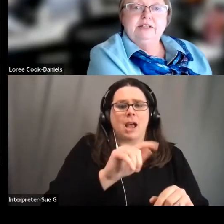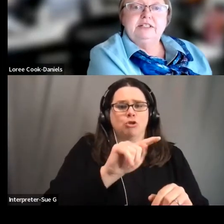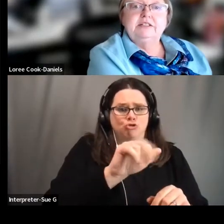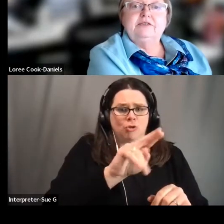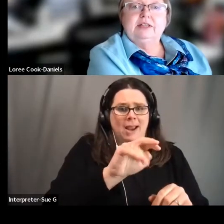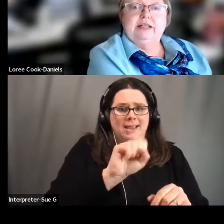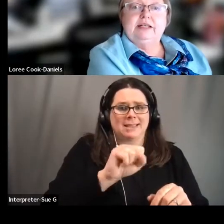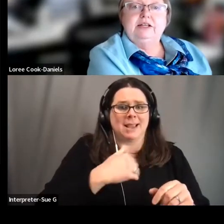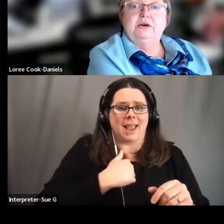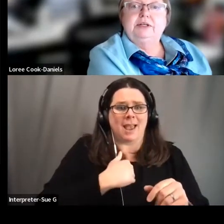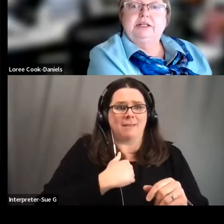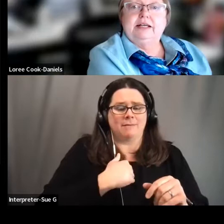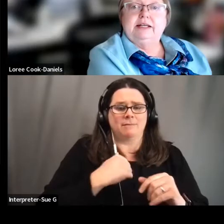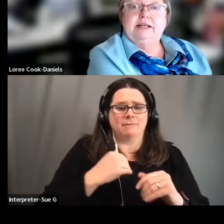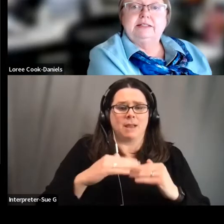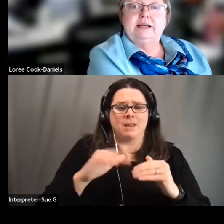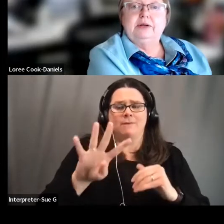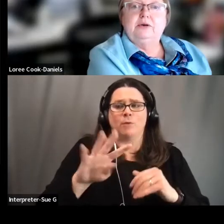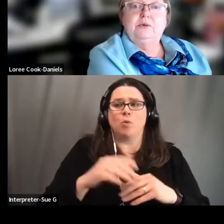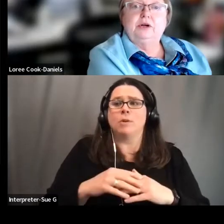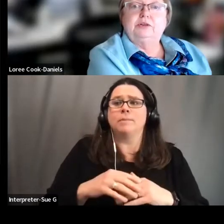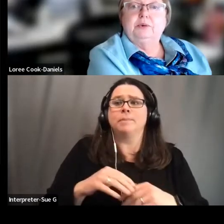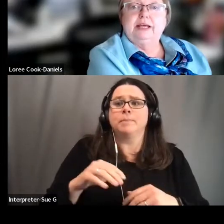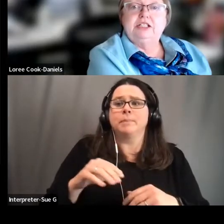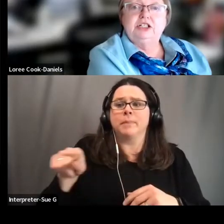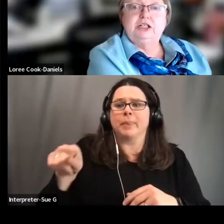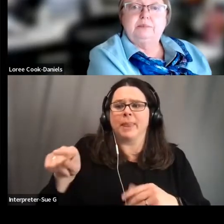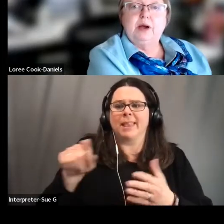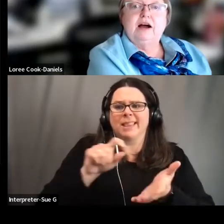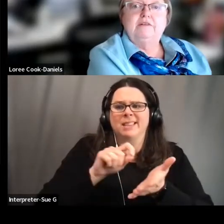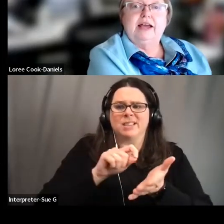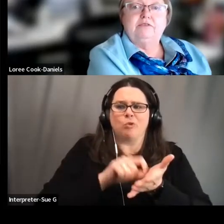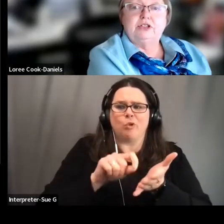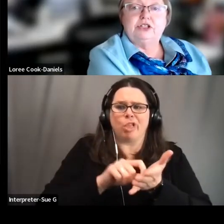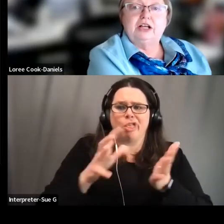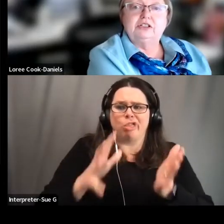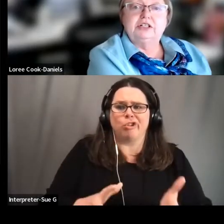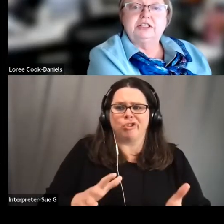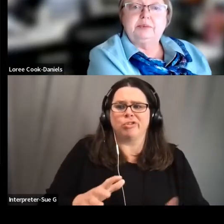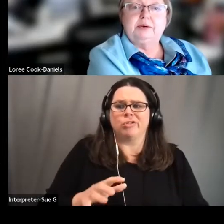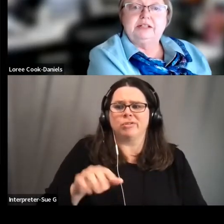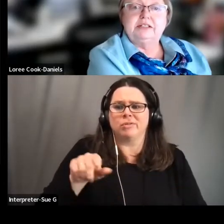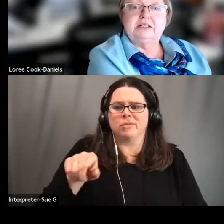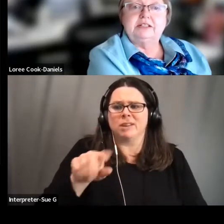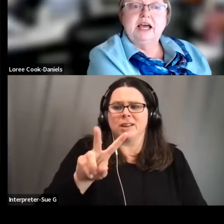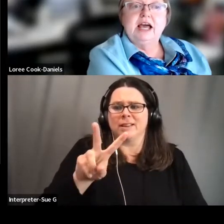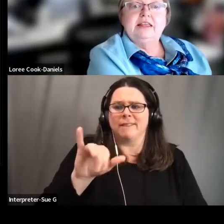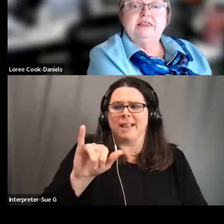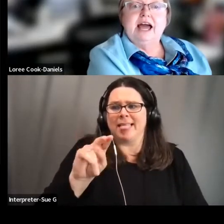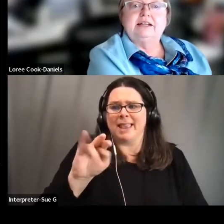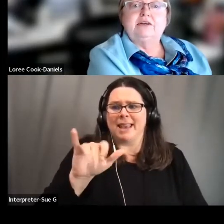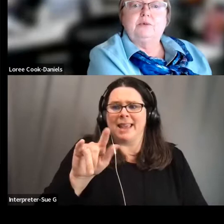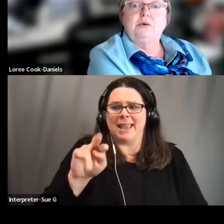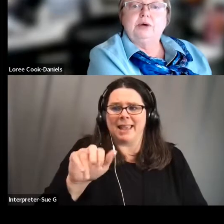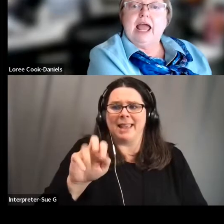Vincent Felitti noted in his seminal work, "The Relationship of Adverse Childhood Experiences" that quote,